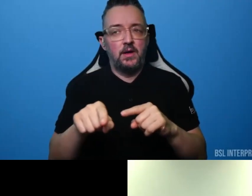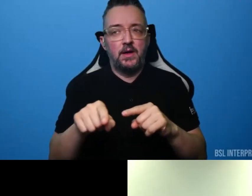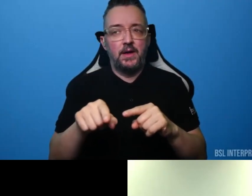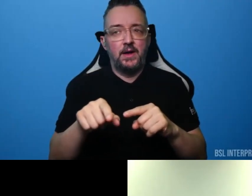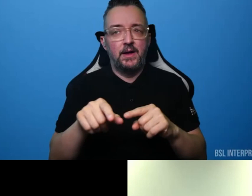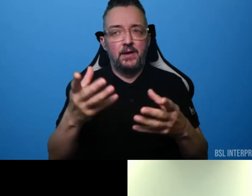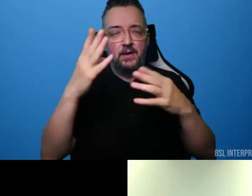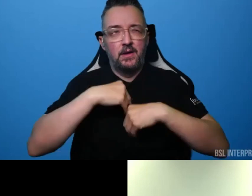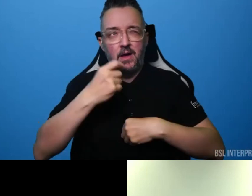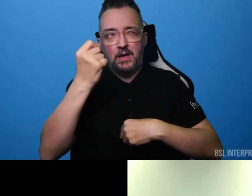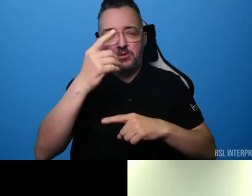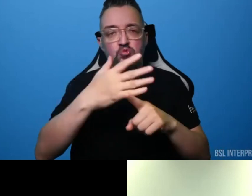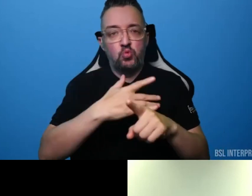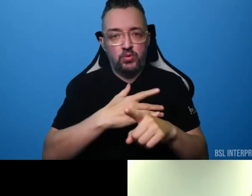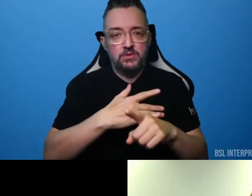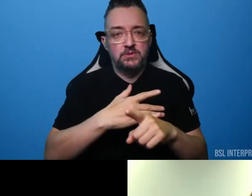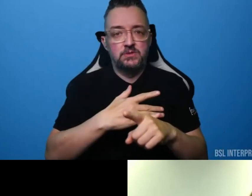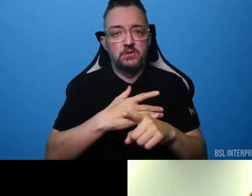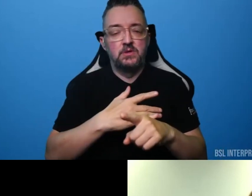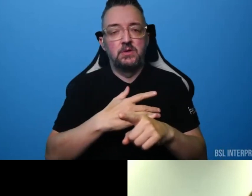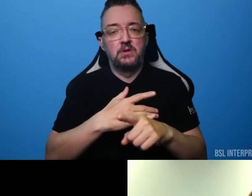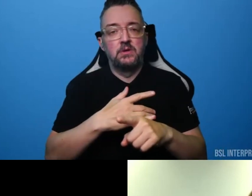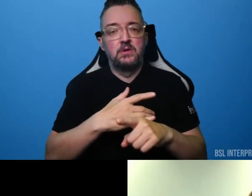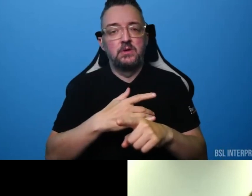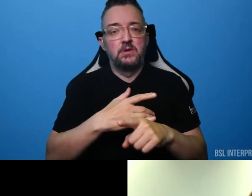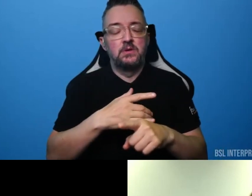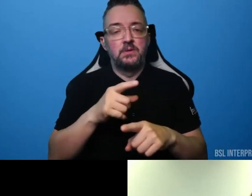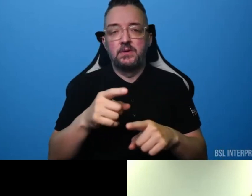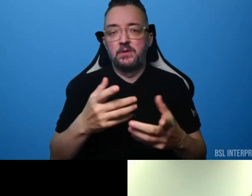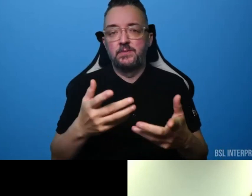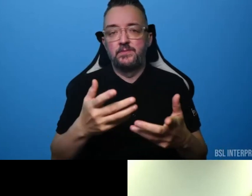but in a way that is I suppose just owned